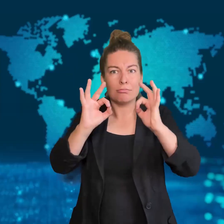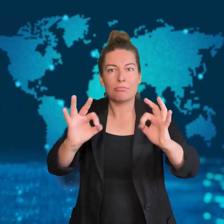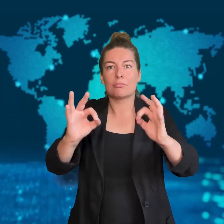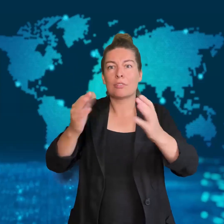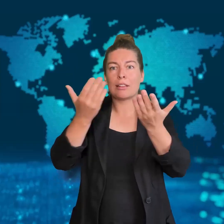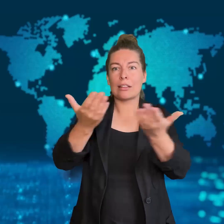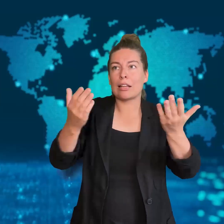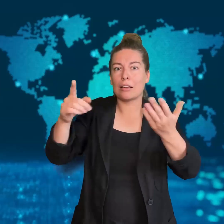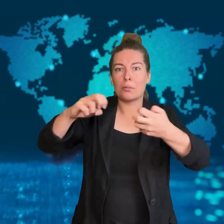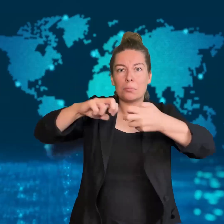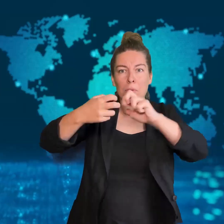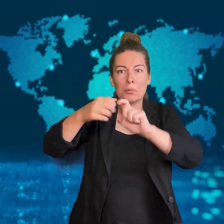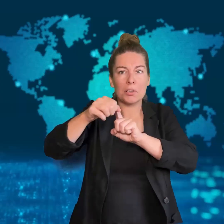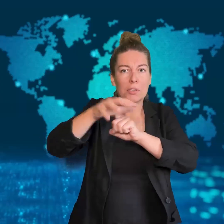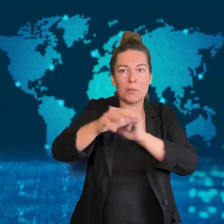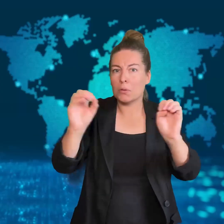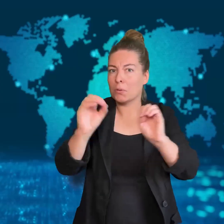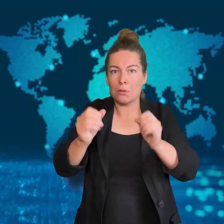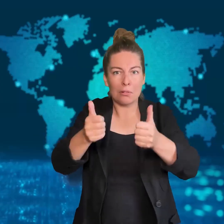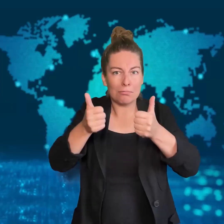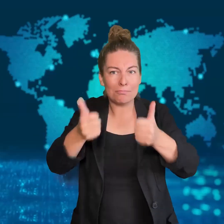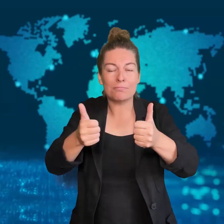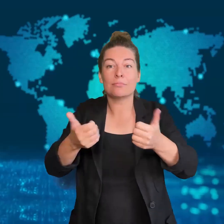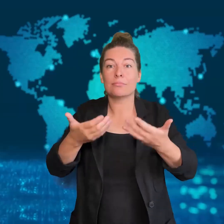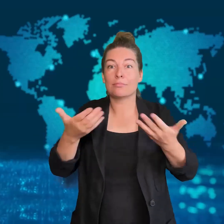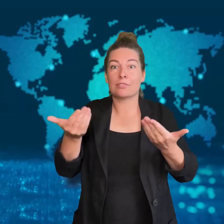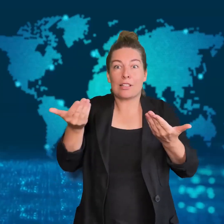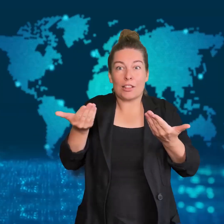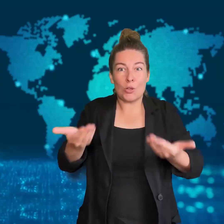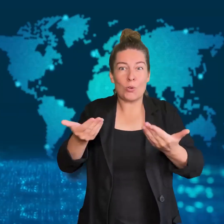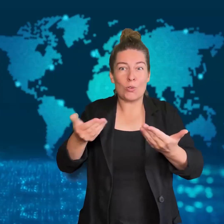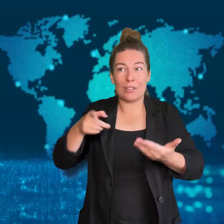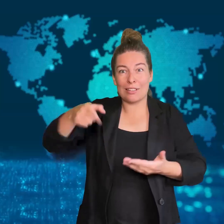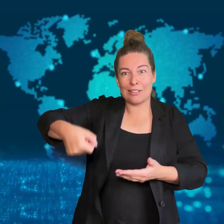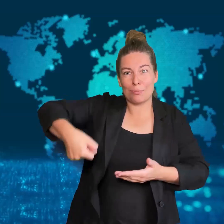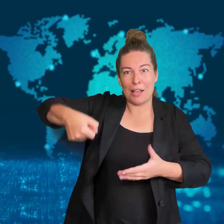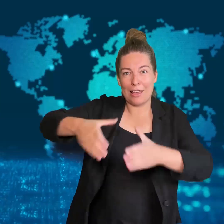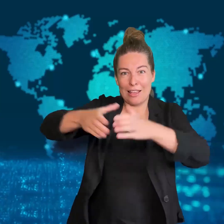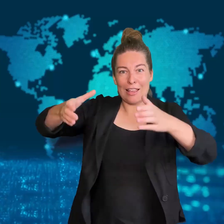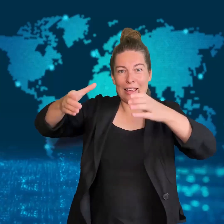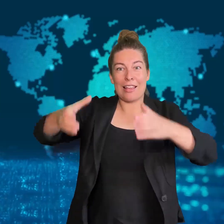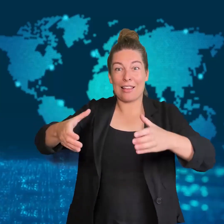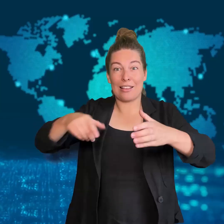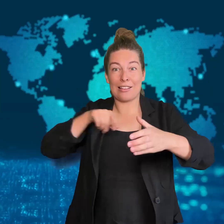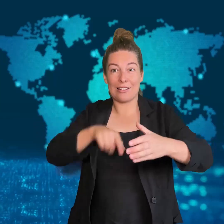they and the space station were both safe.